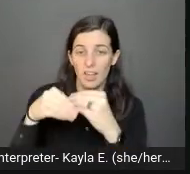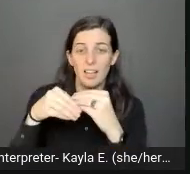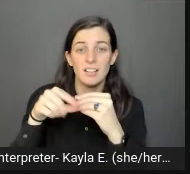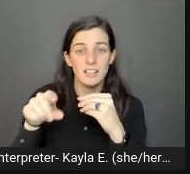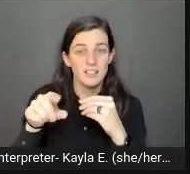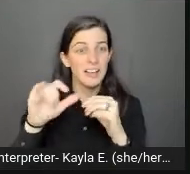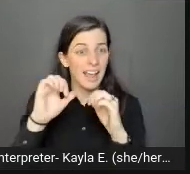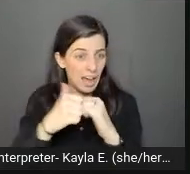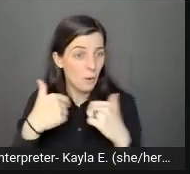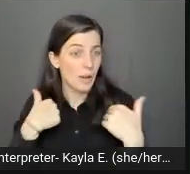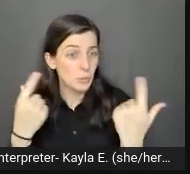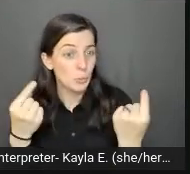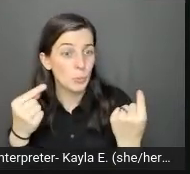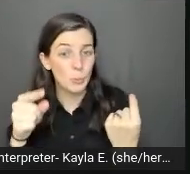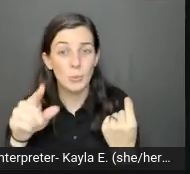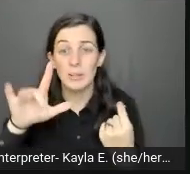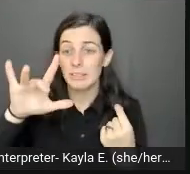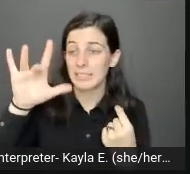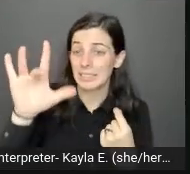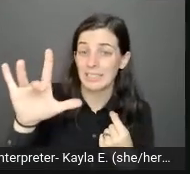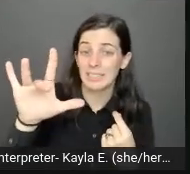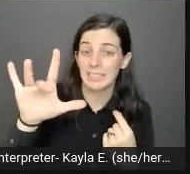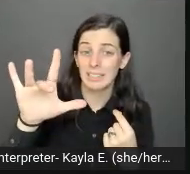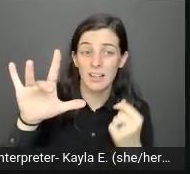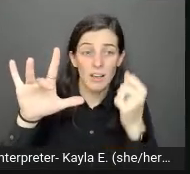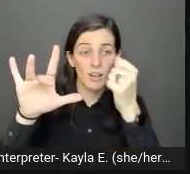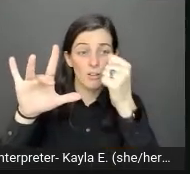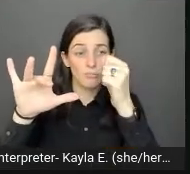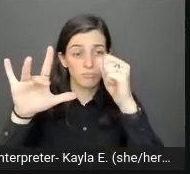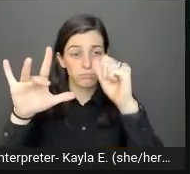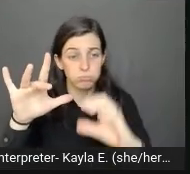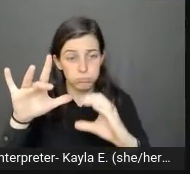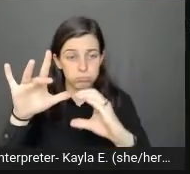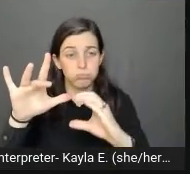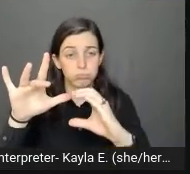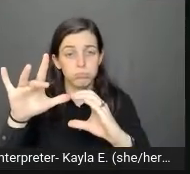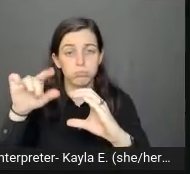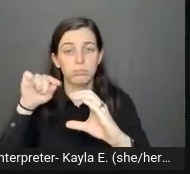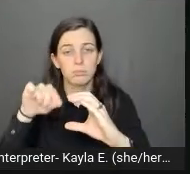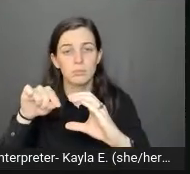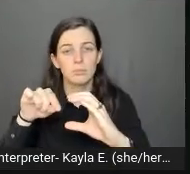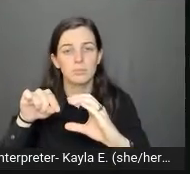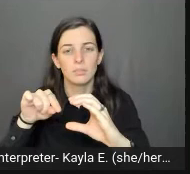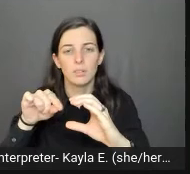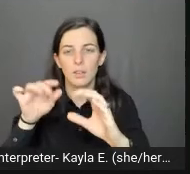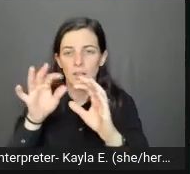I could click on them and they've got a nice good keybard focus indication